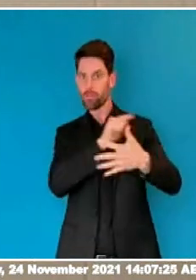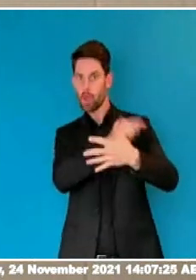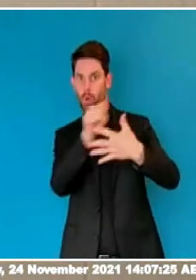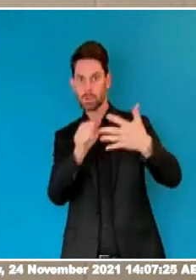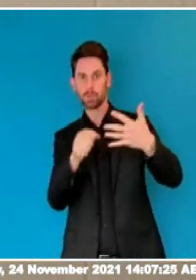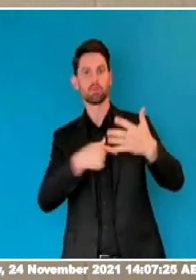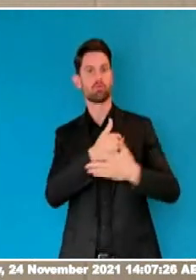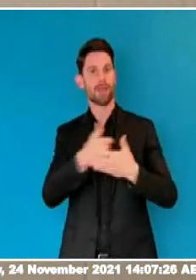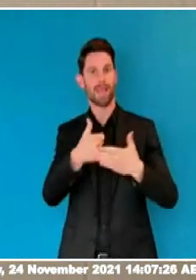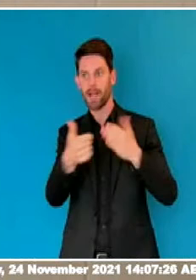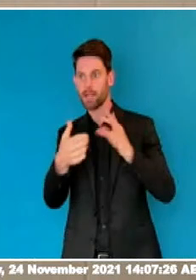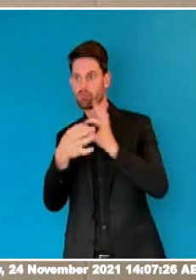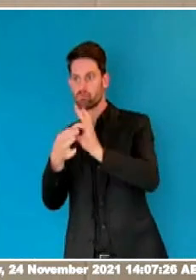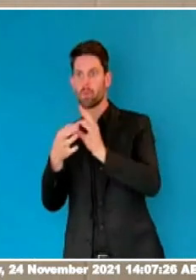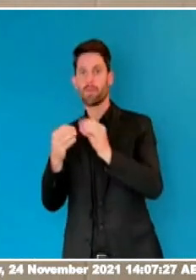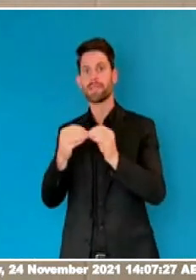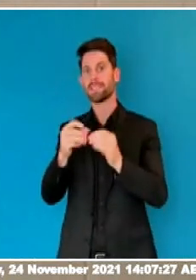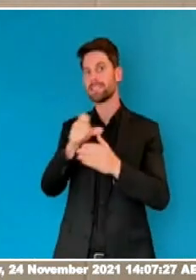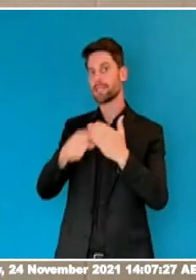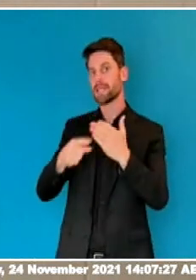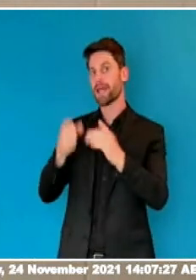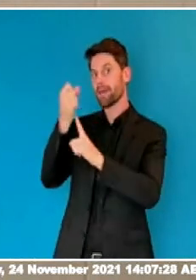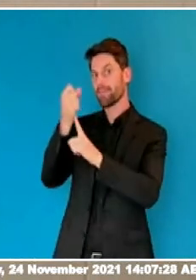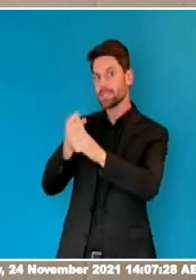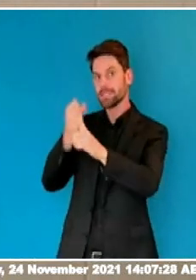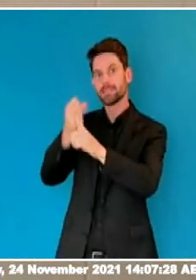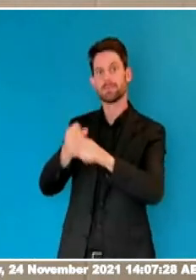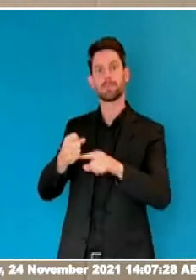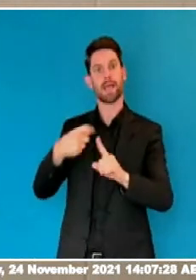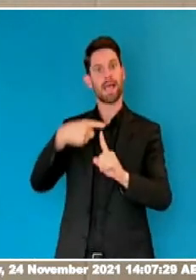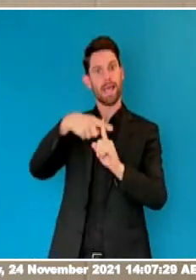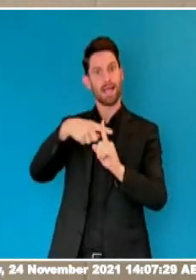advocates and a variety of employers and other stakeholders at that level working on